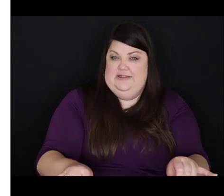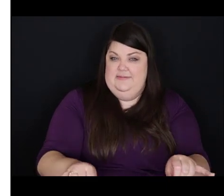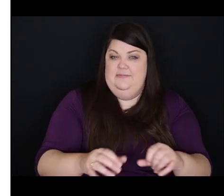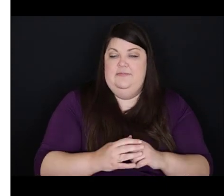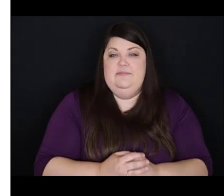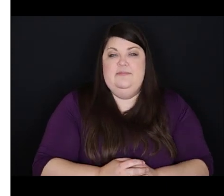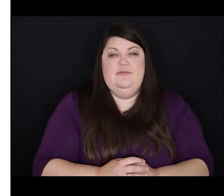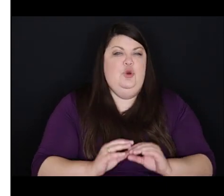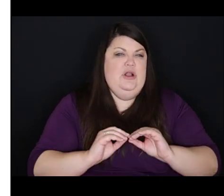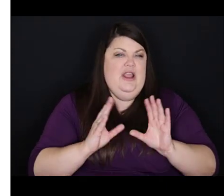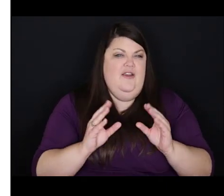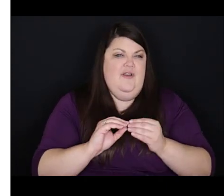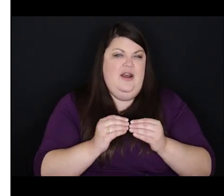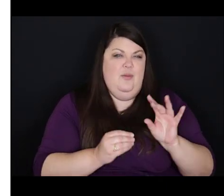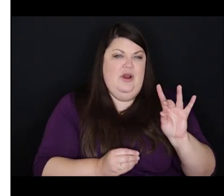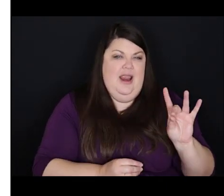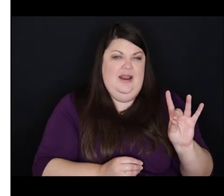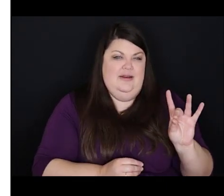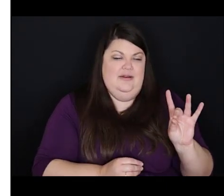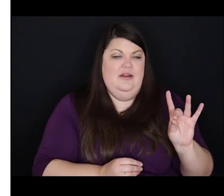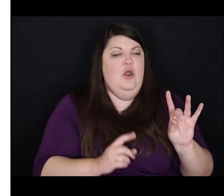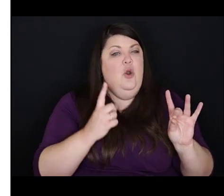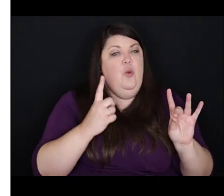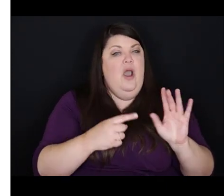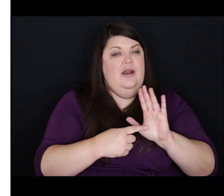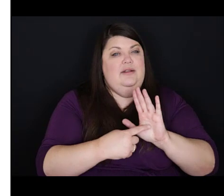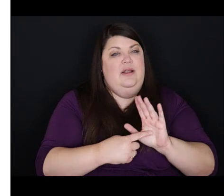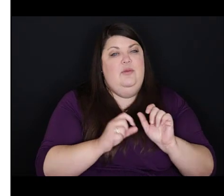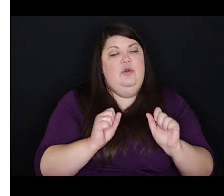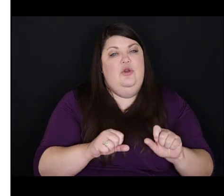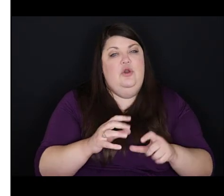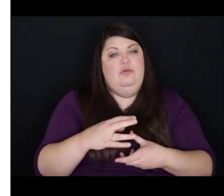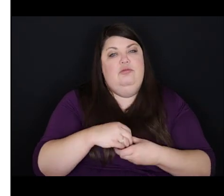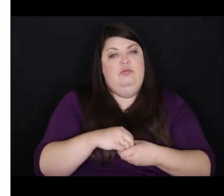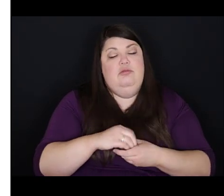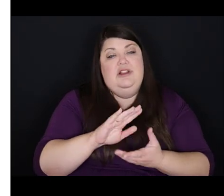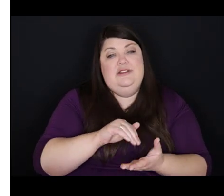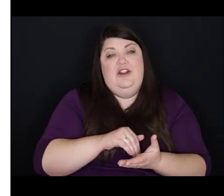To clarify (8), one example could include the Centers for Independent Living.